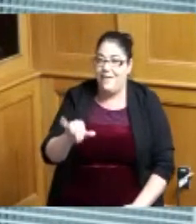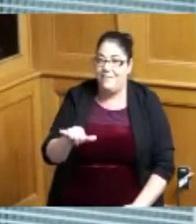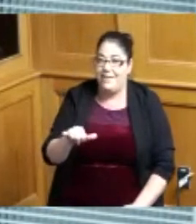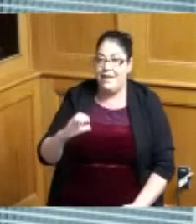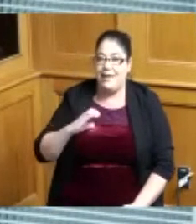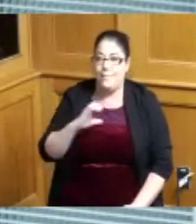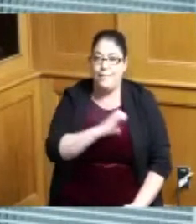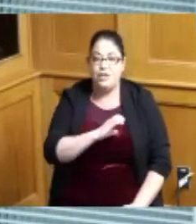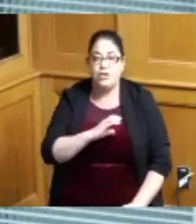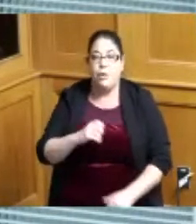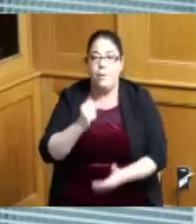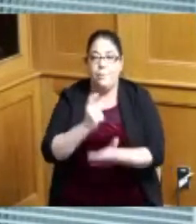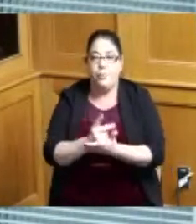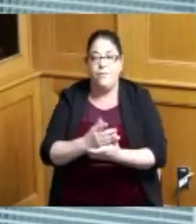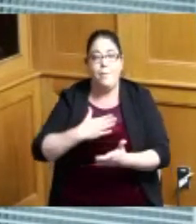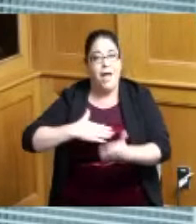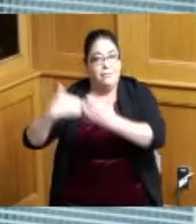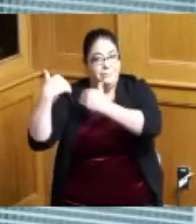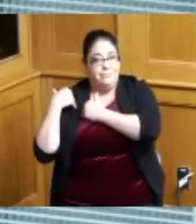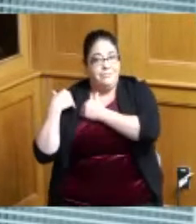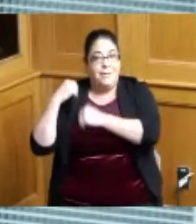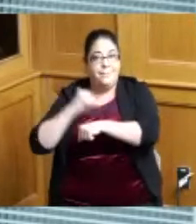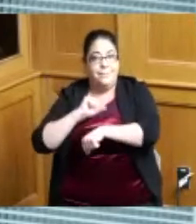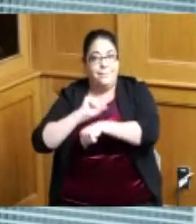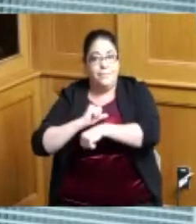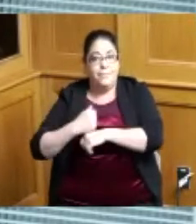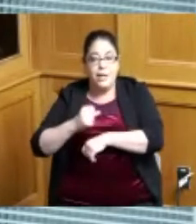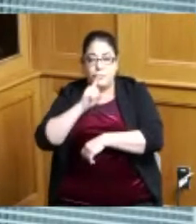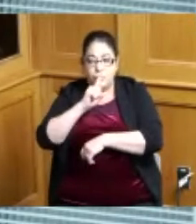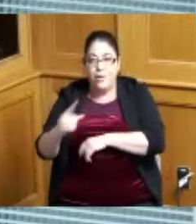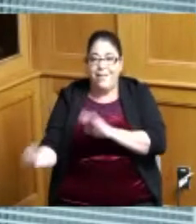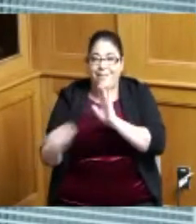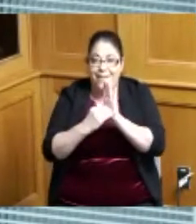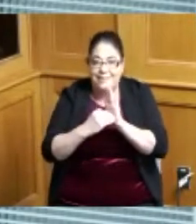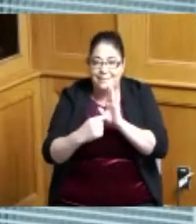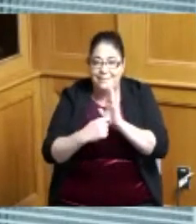my task over the last 15 years to make sure that the dollars that are spent in coordination with